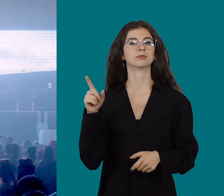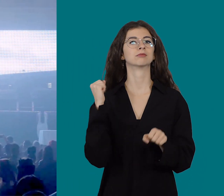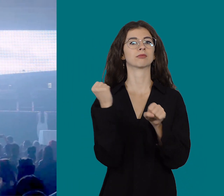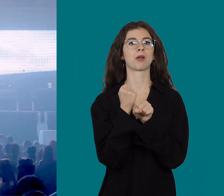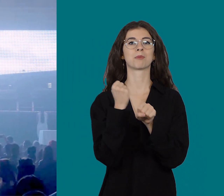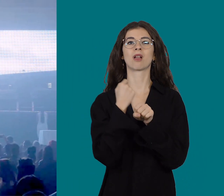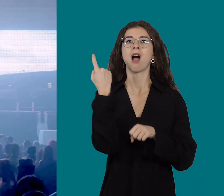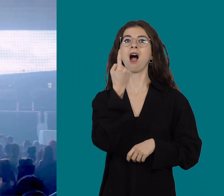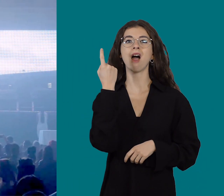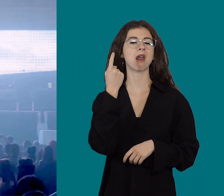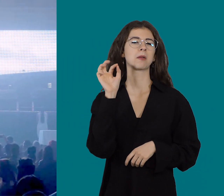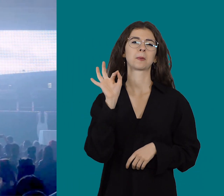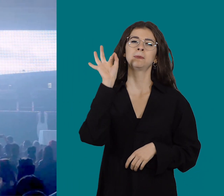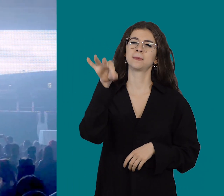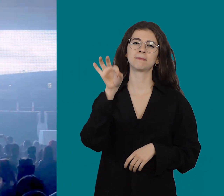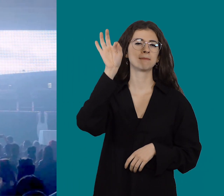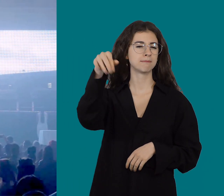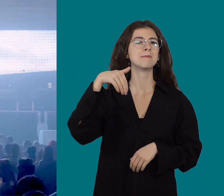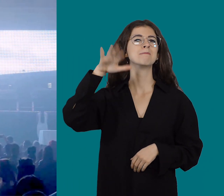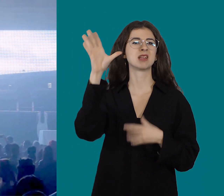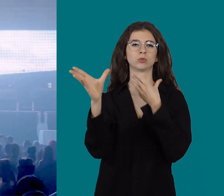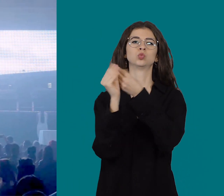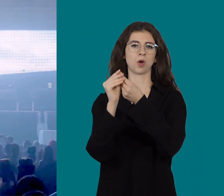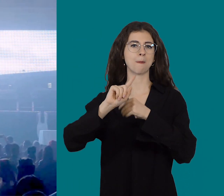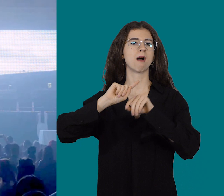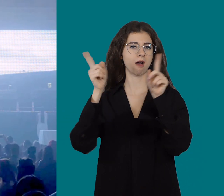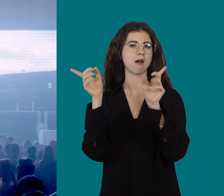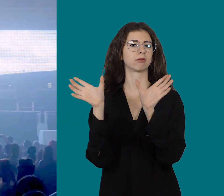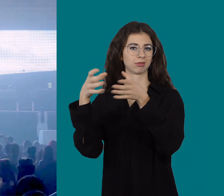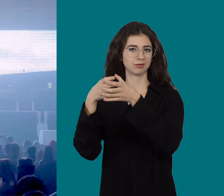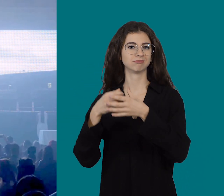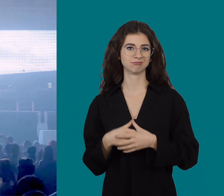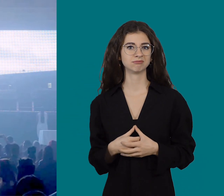Gabriella rarely works alone, she mostly works with other people.